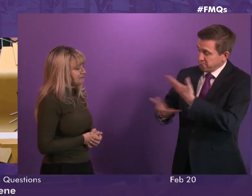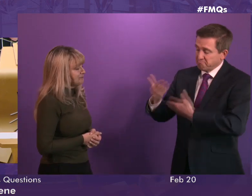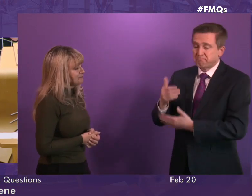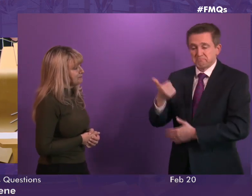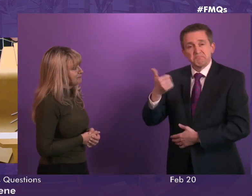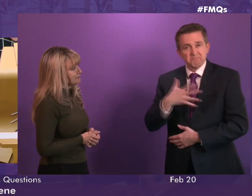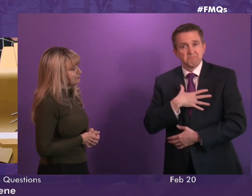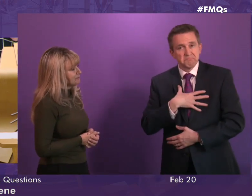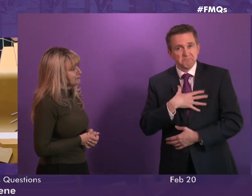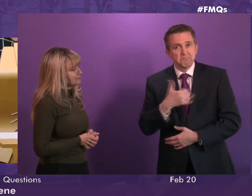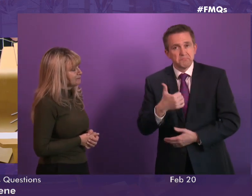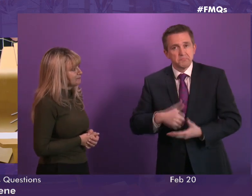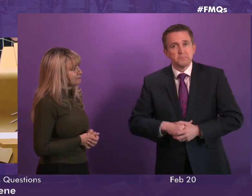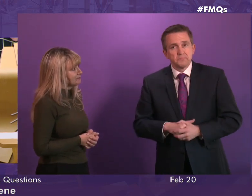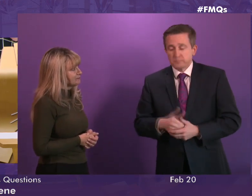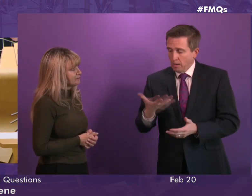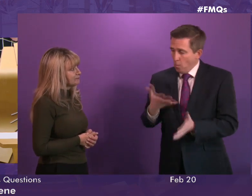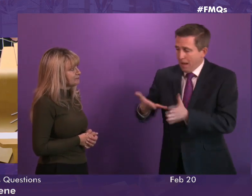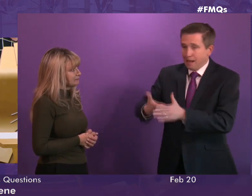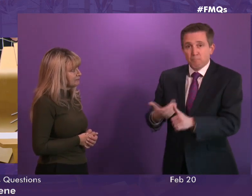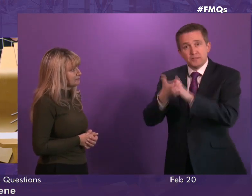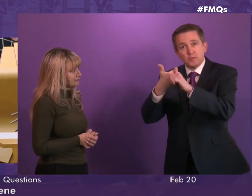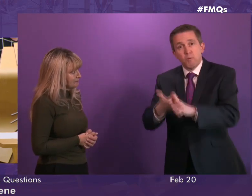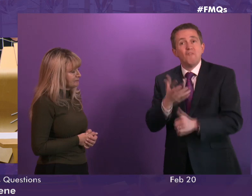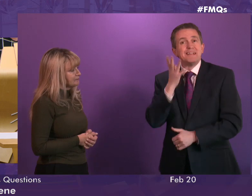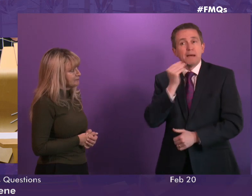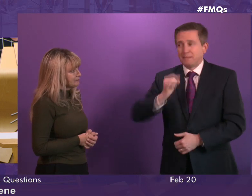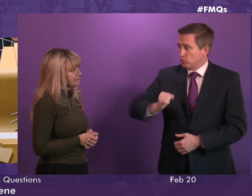and I add my support for the great work that Diabetes Scotland does.